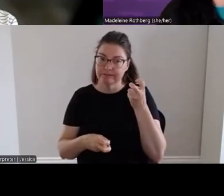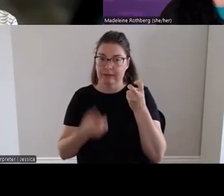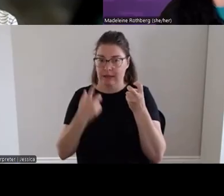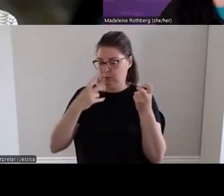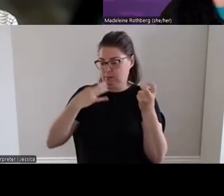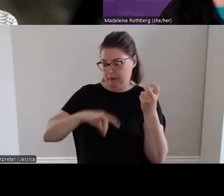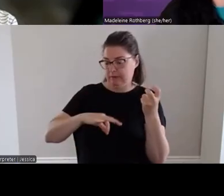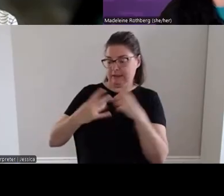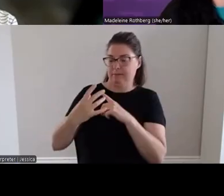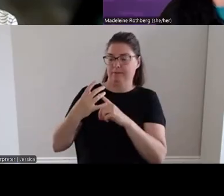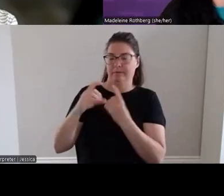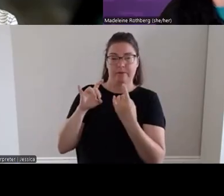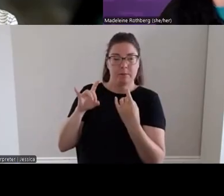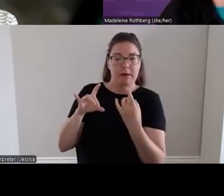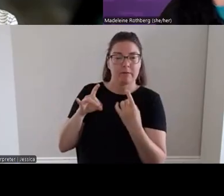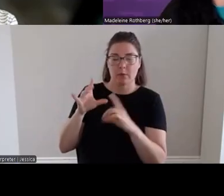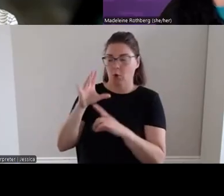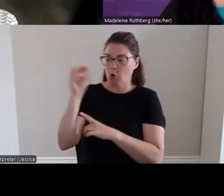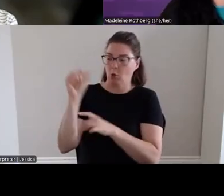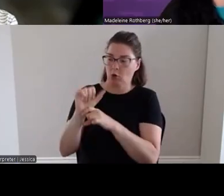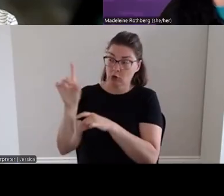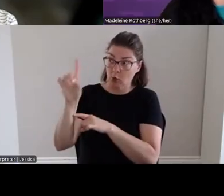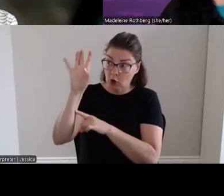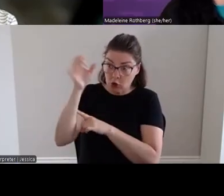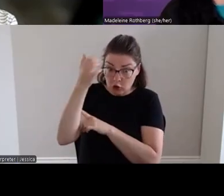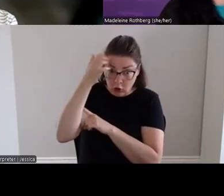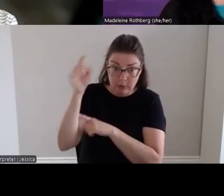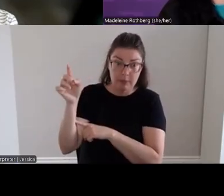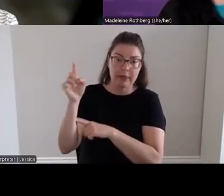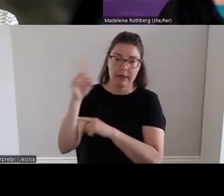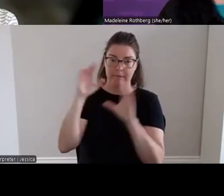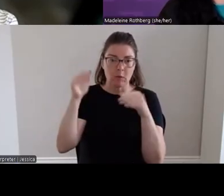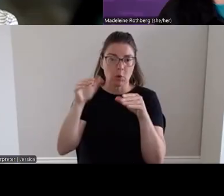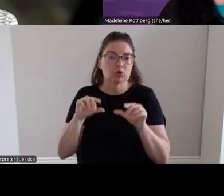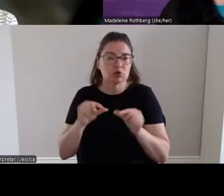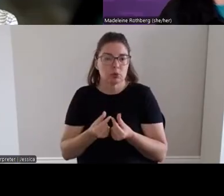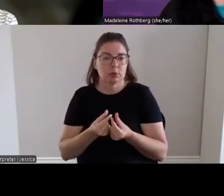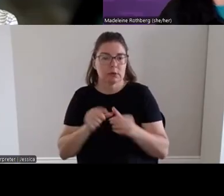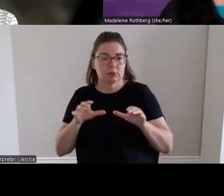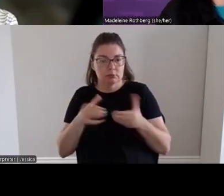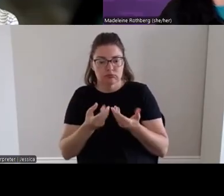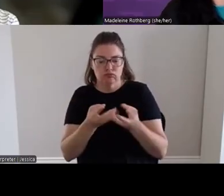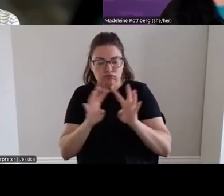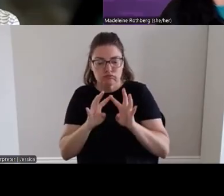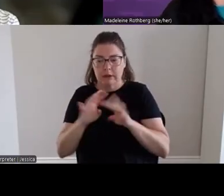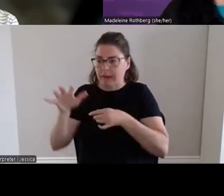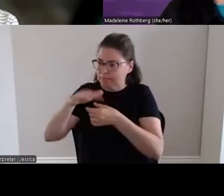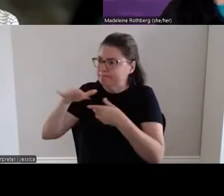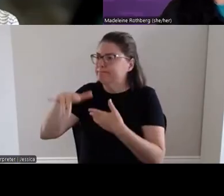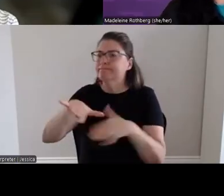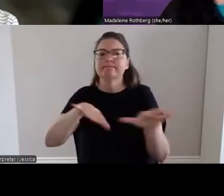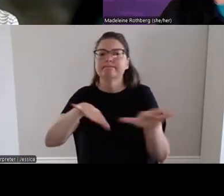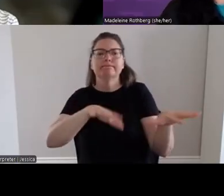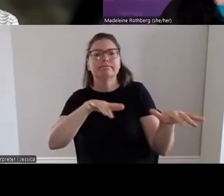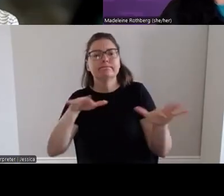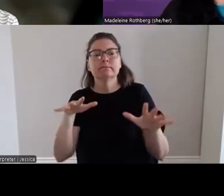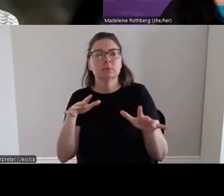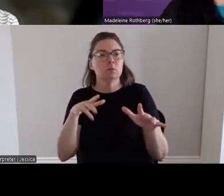We got some input from colleagues in Europe who did focus groups with, with people in their regions and said, like, you know, “What would you call this thing?